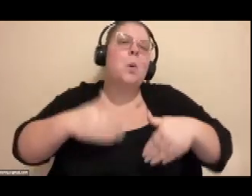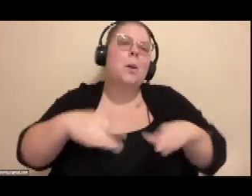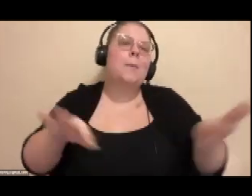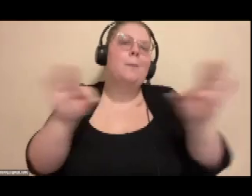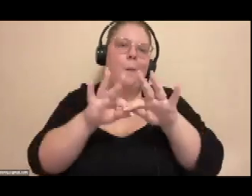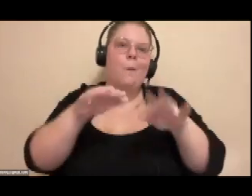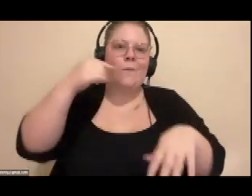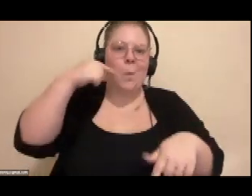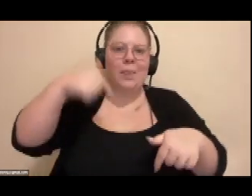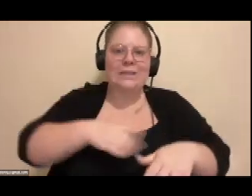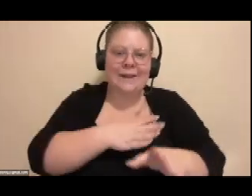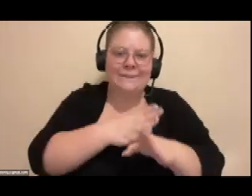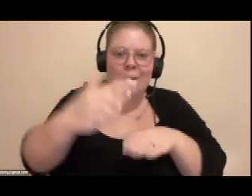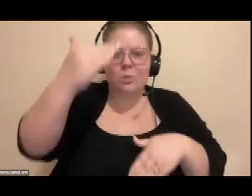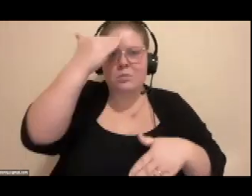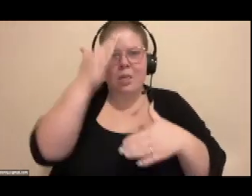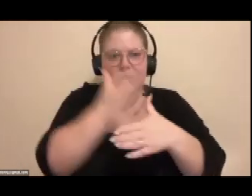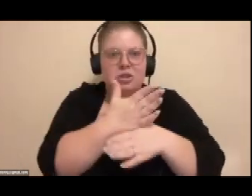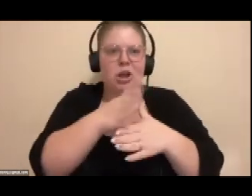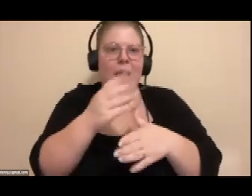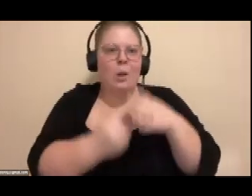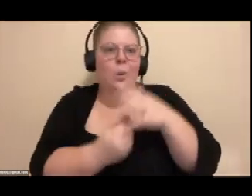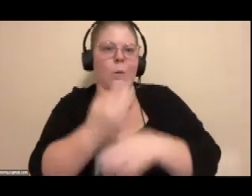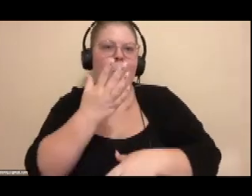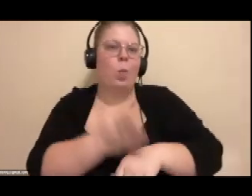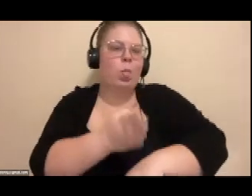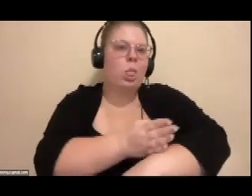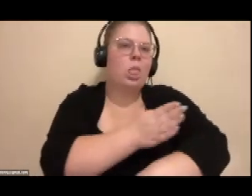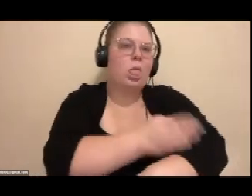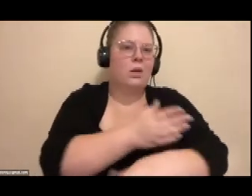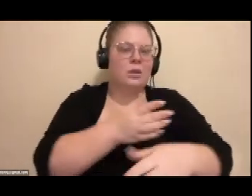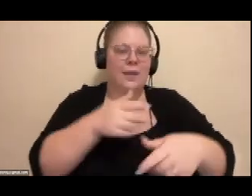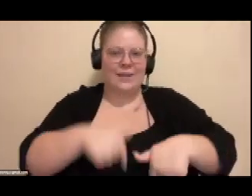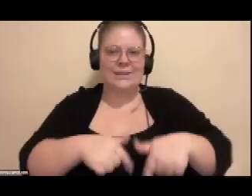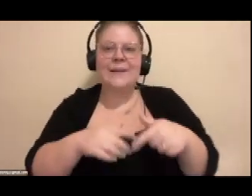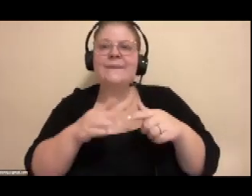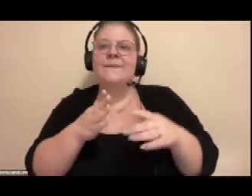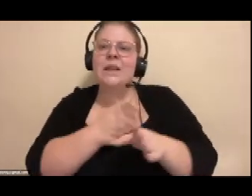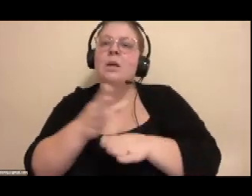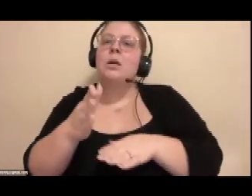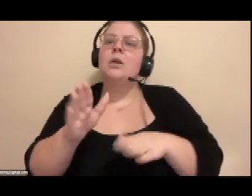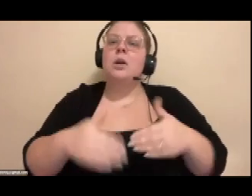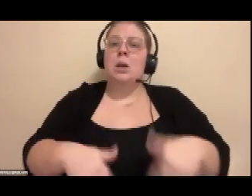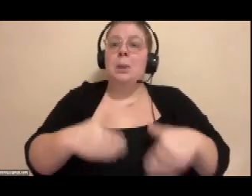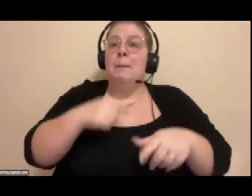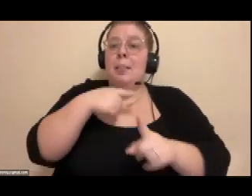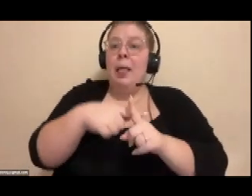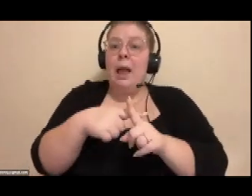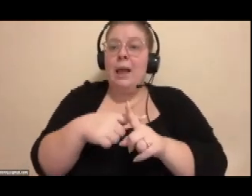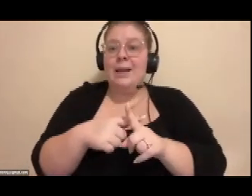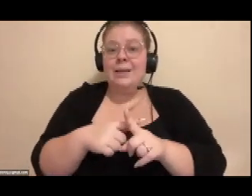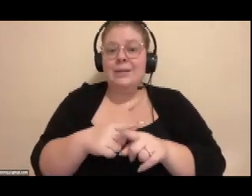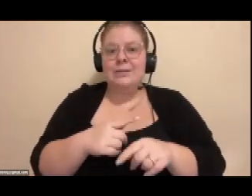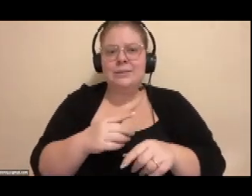And I think especially in light of the fact that it's Olmsted's anniversary this week,